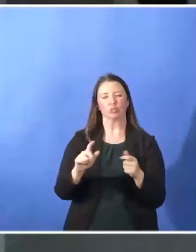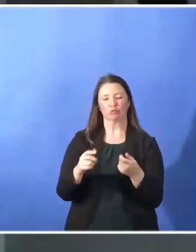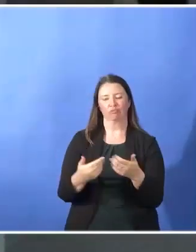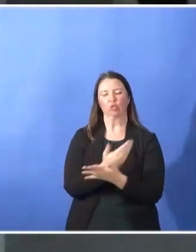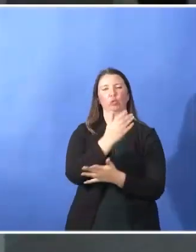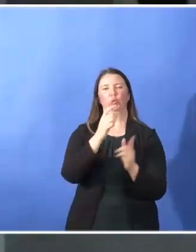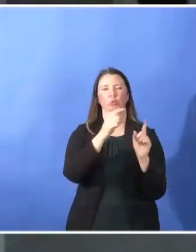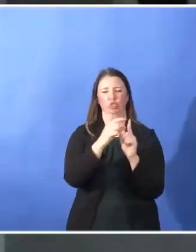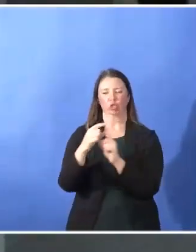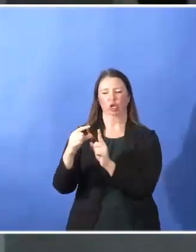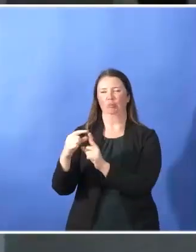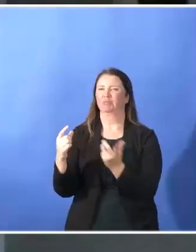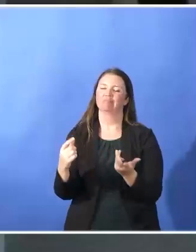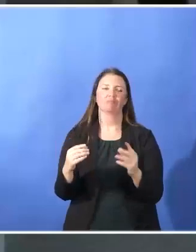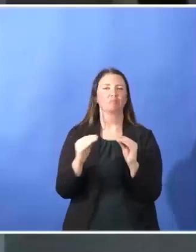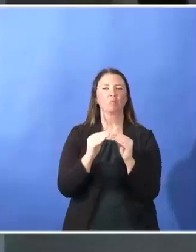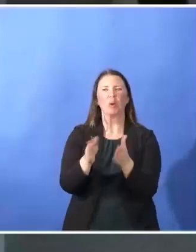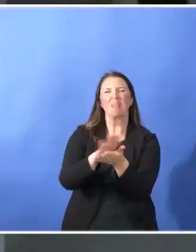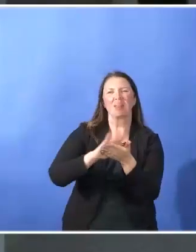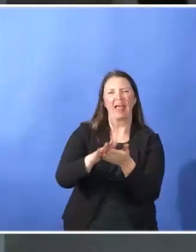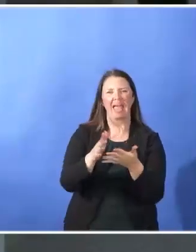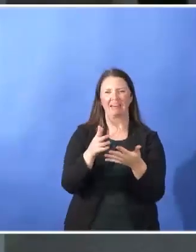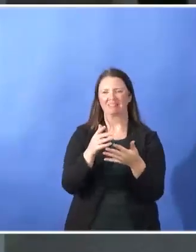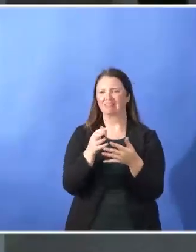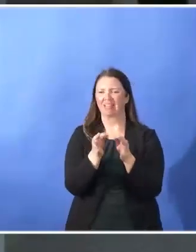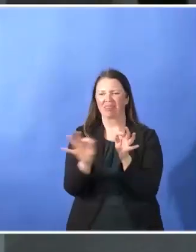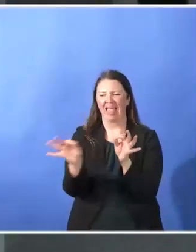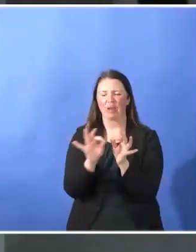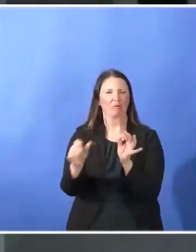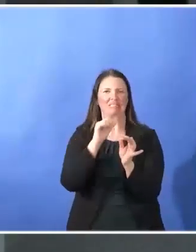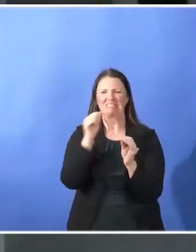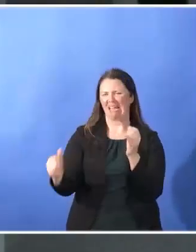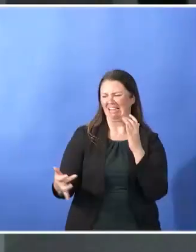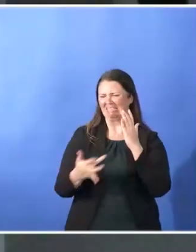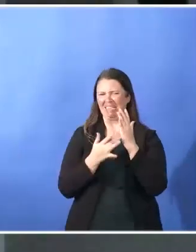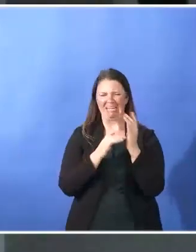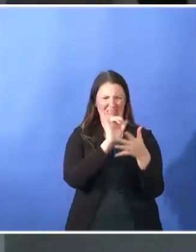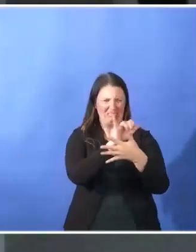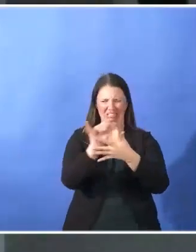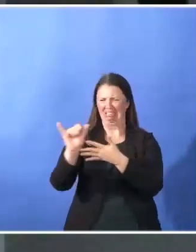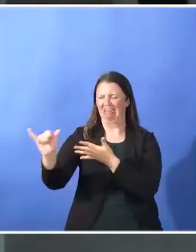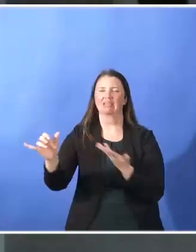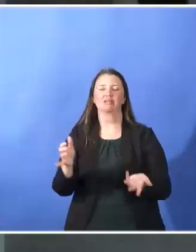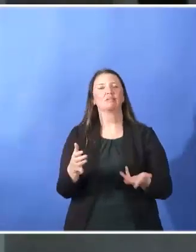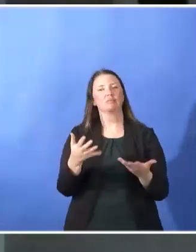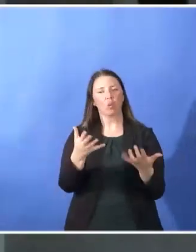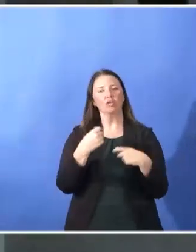EASIER TO UNDERSTAND THE VISUAL AND AUDIO MESSAGES GENERATED FOR ALL NATIONAL ALERTS. WHETHER IN THE CAP VERSION OR